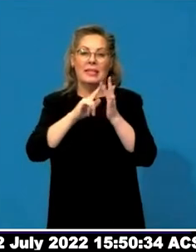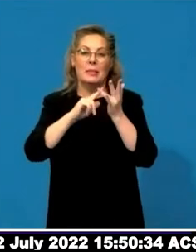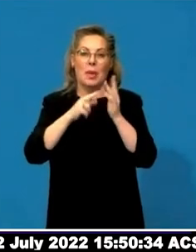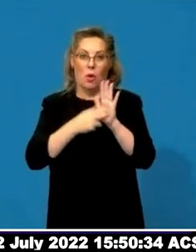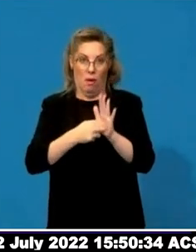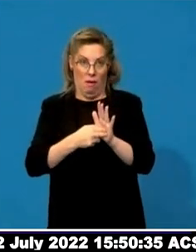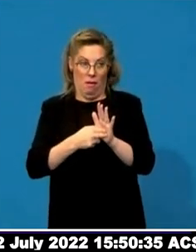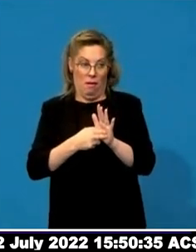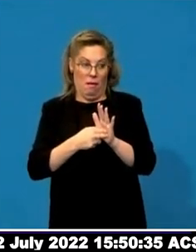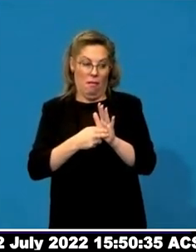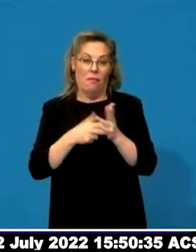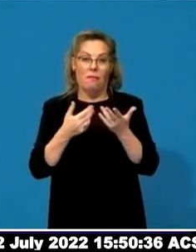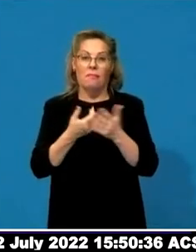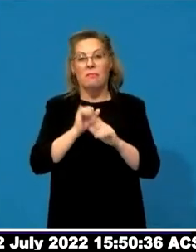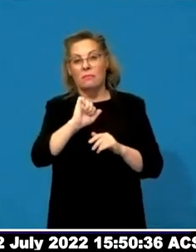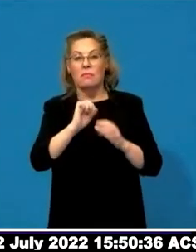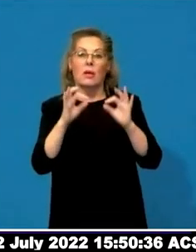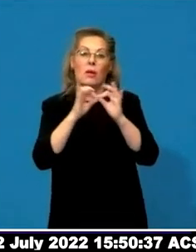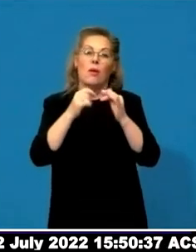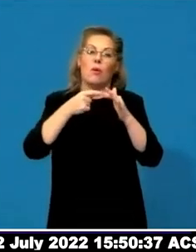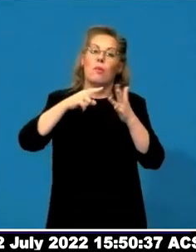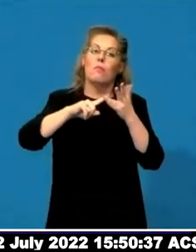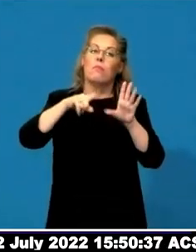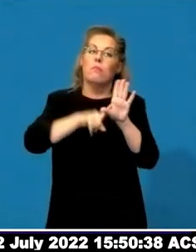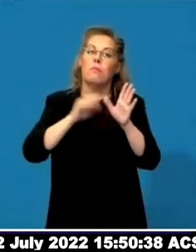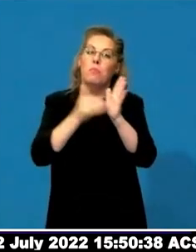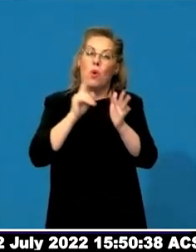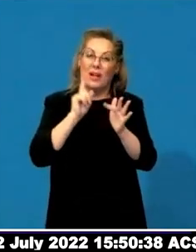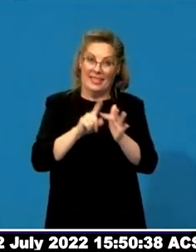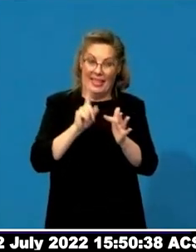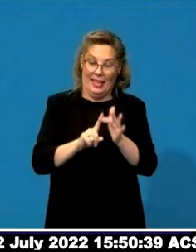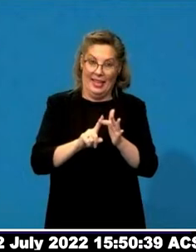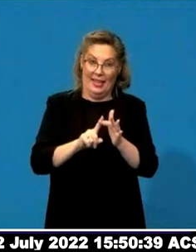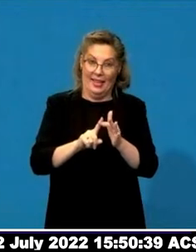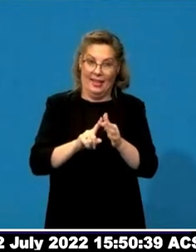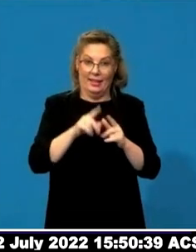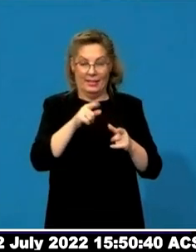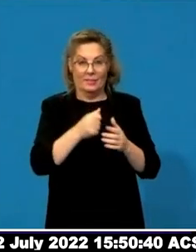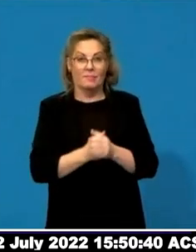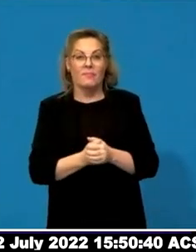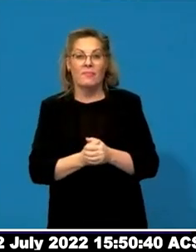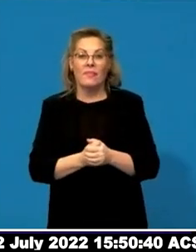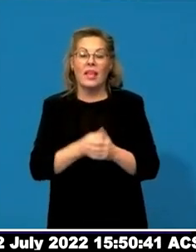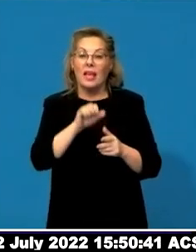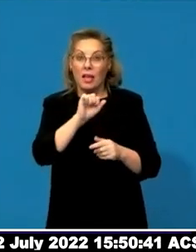and sharing in that journey. And he's asked you and the family to do that for him.